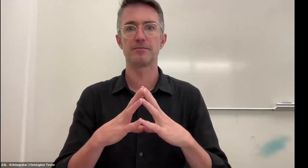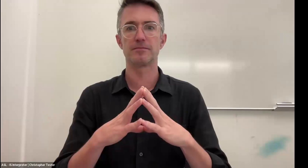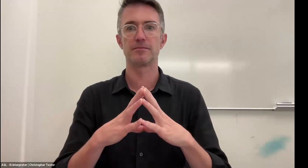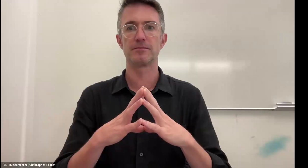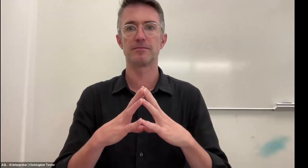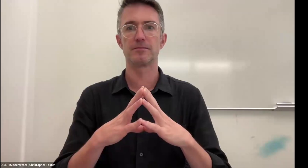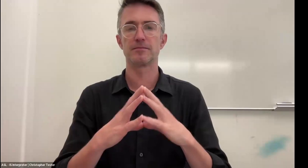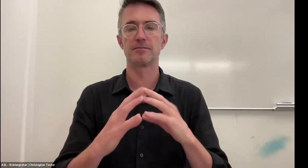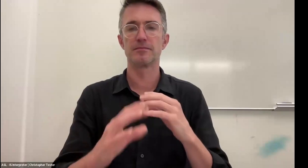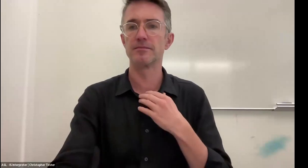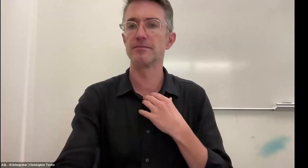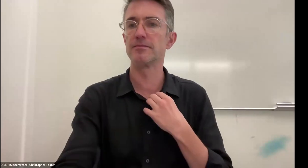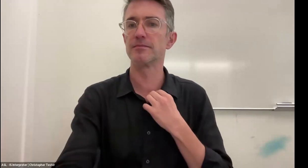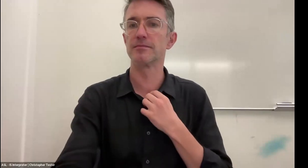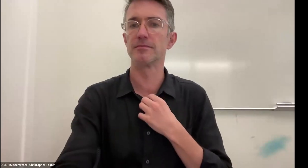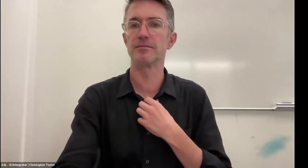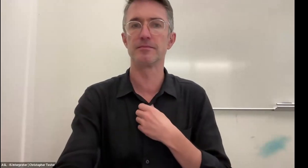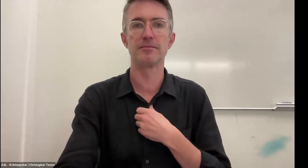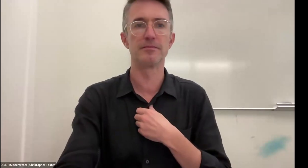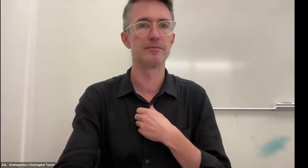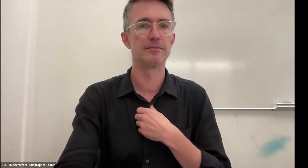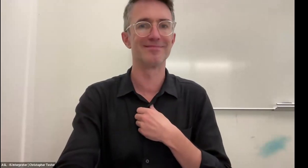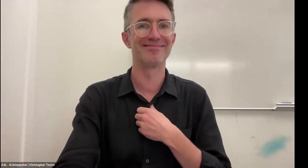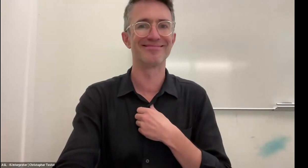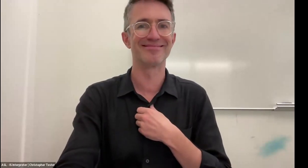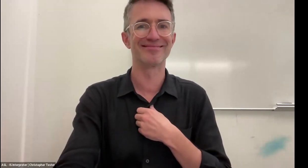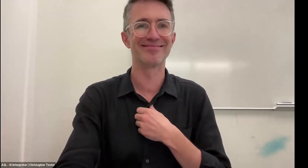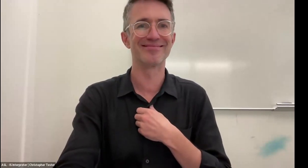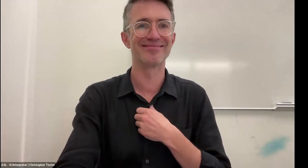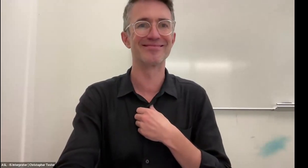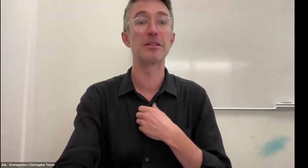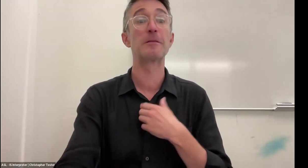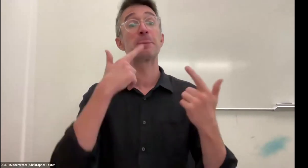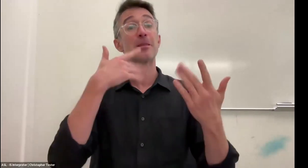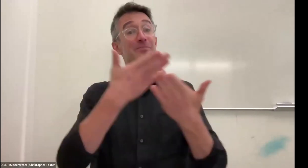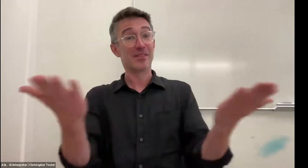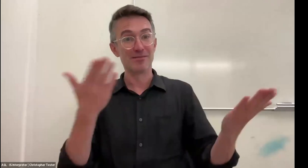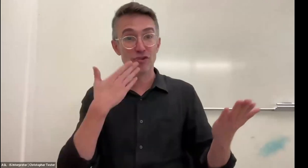Hello, everyone! good afternoon, good morning, good evening wherever you are.